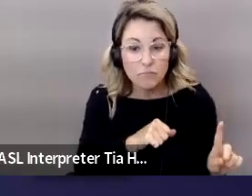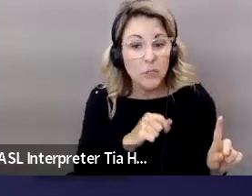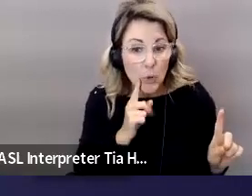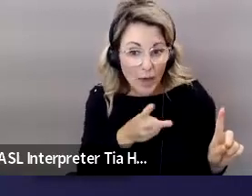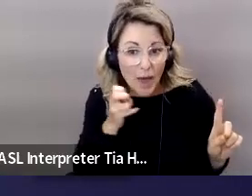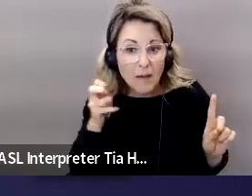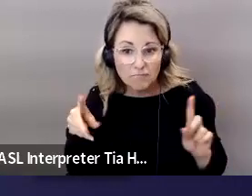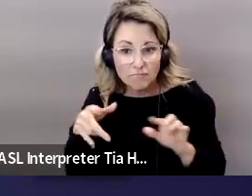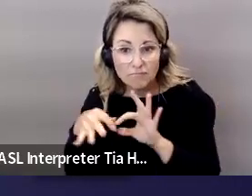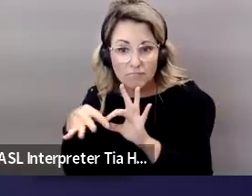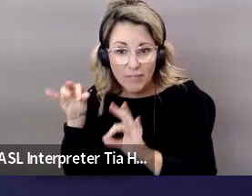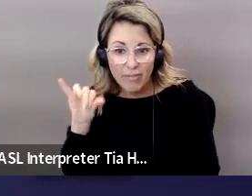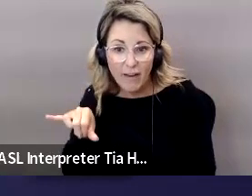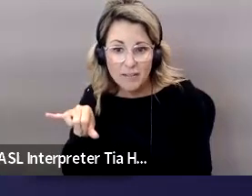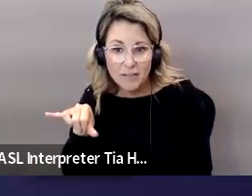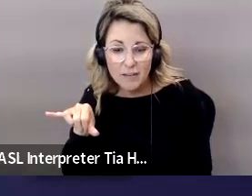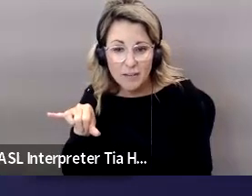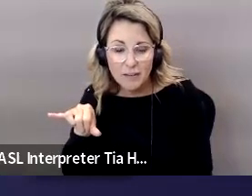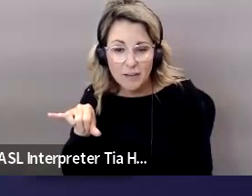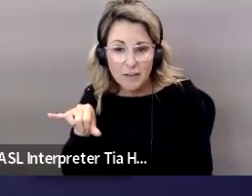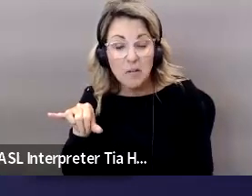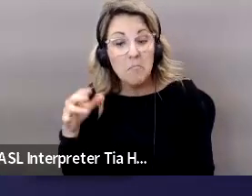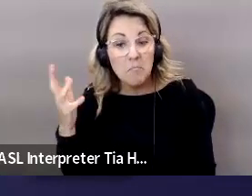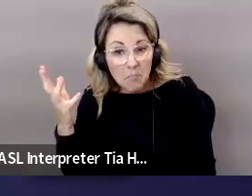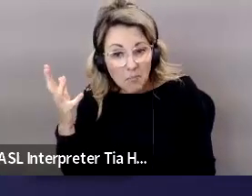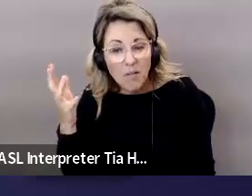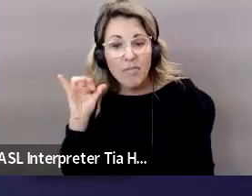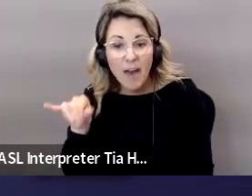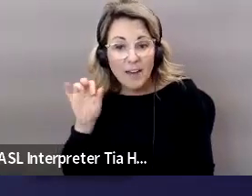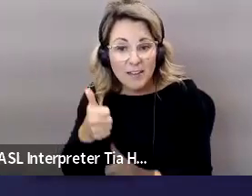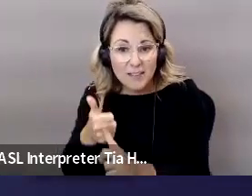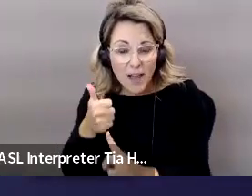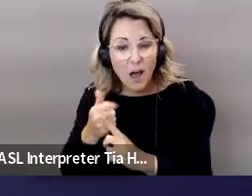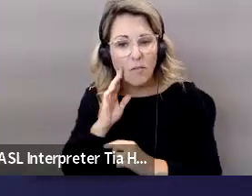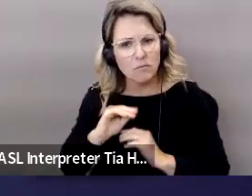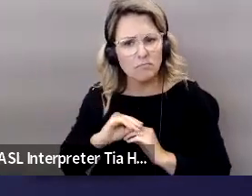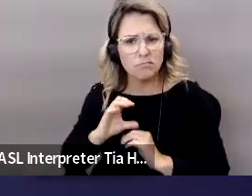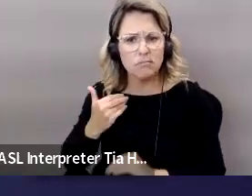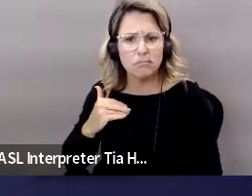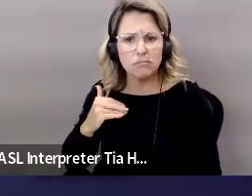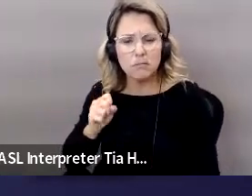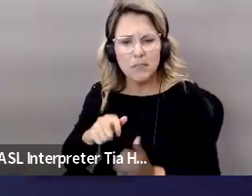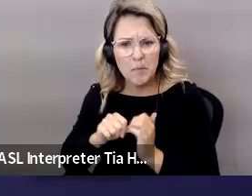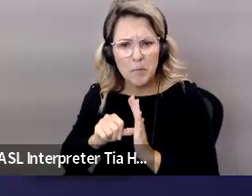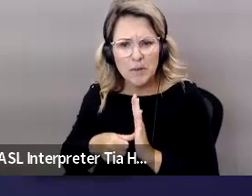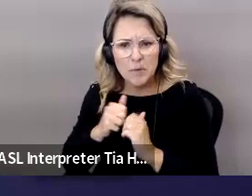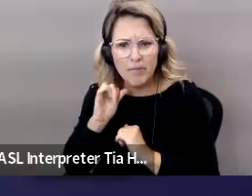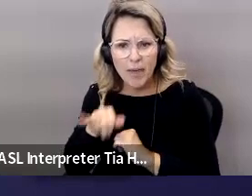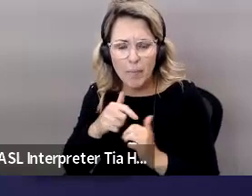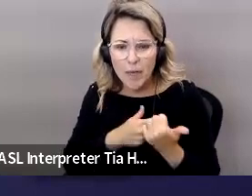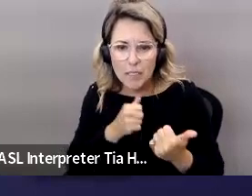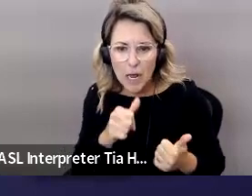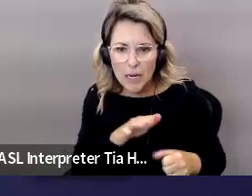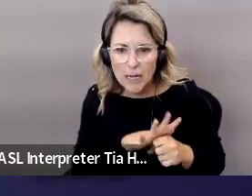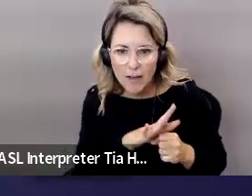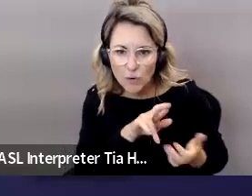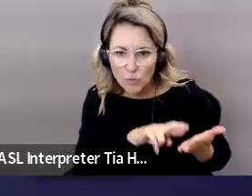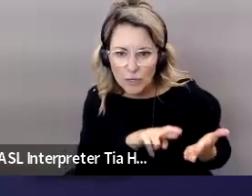compelling in that way. But, there will be, but in order to document the need it's got to be done on